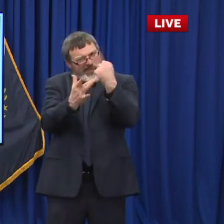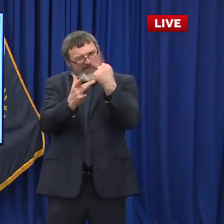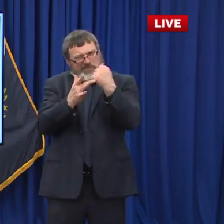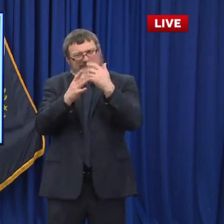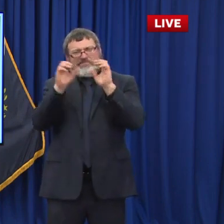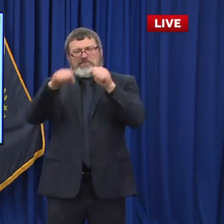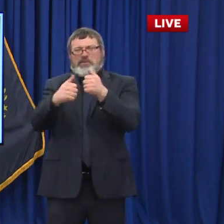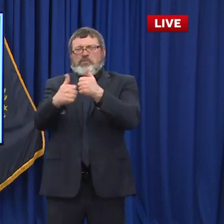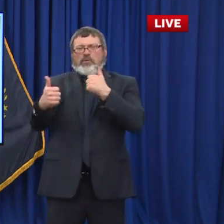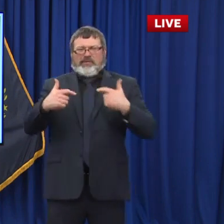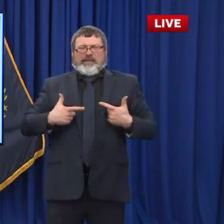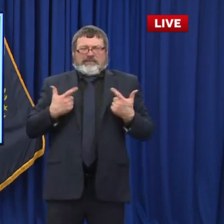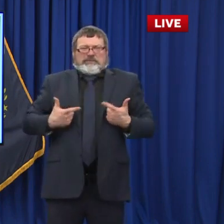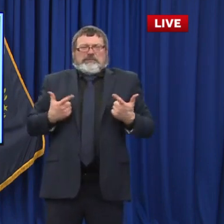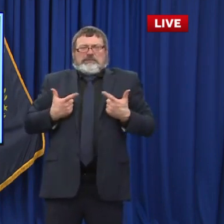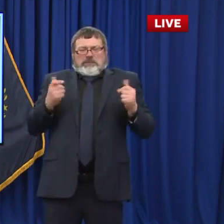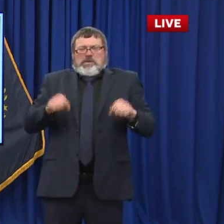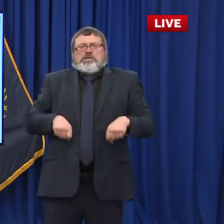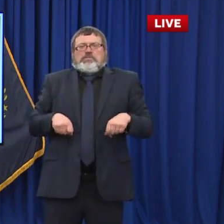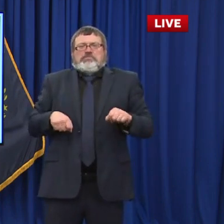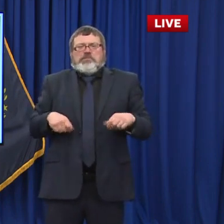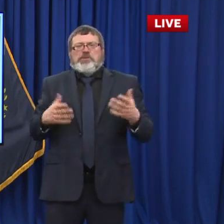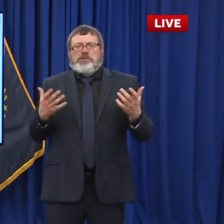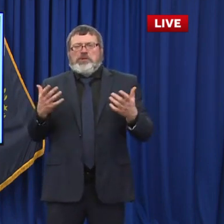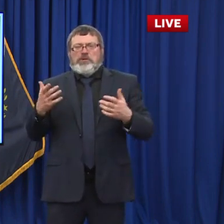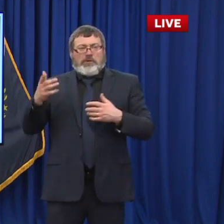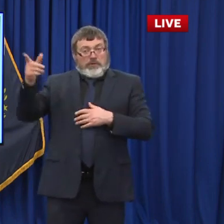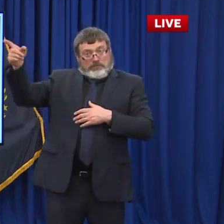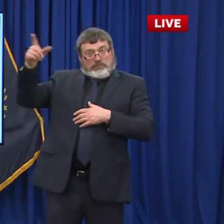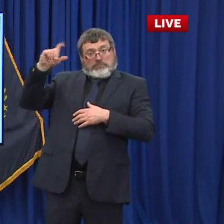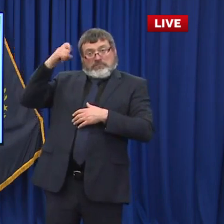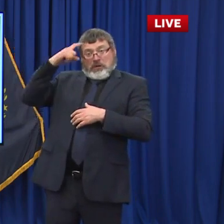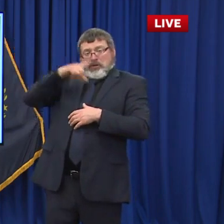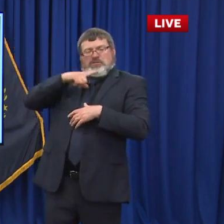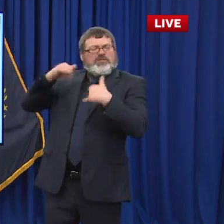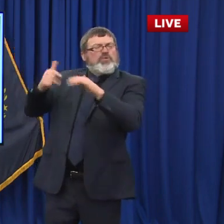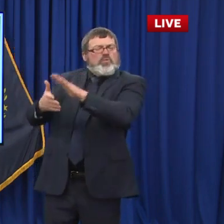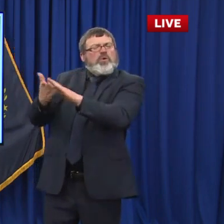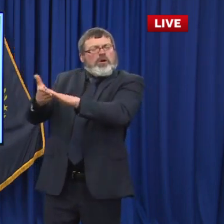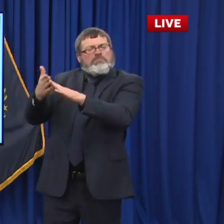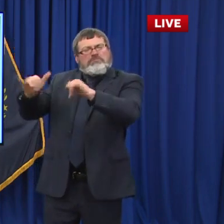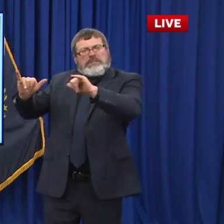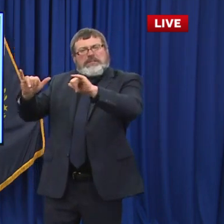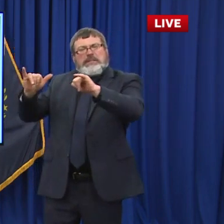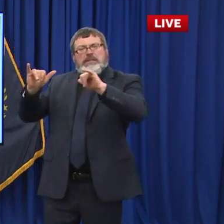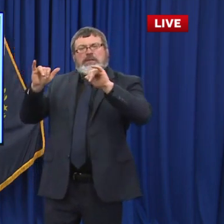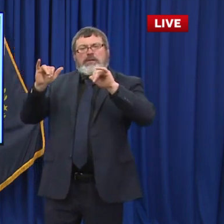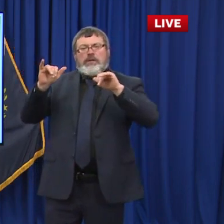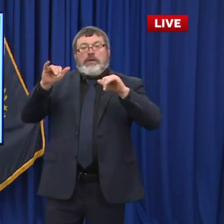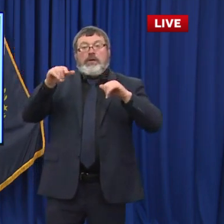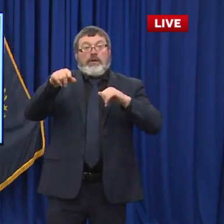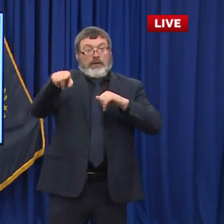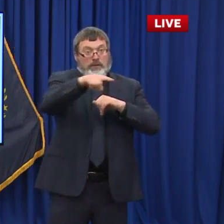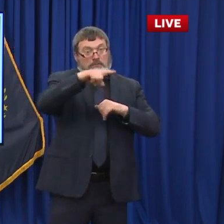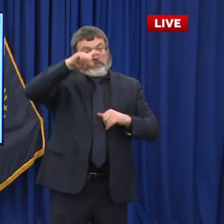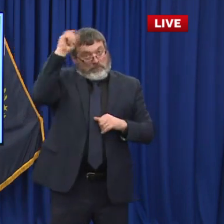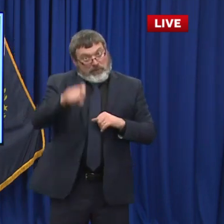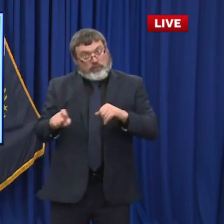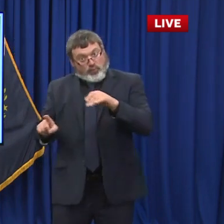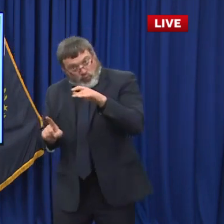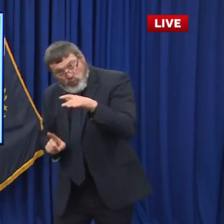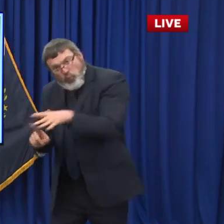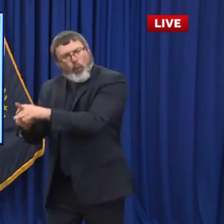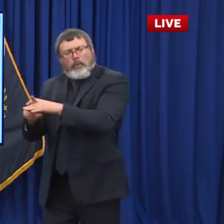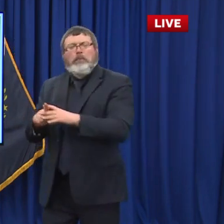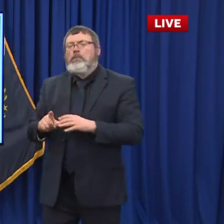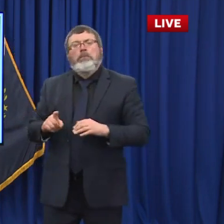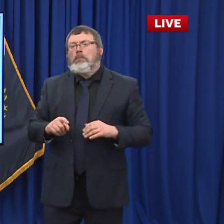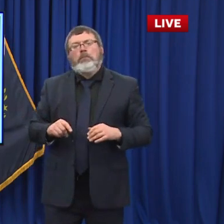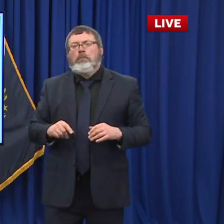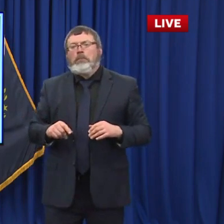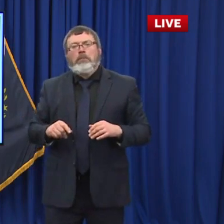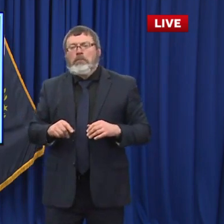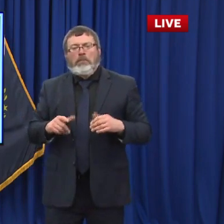WHATEVER BUT MIGHT BE SO THEY HAVE TO USE THE TECHNOLOGY THAT IS AFFORDED TO THEM TO ALLOW THE LEGISLATIVE PROCESS TO TAKE PLACE IN A SAFE WAY AND AND ANYONE WHO DOES COME IN, OF